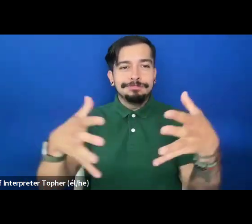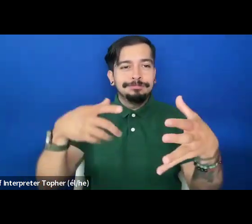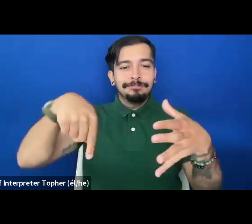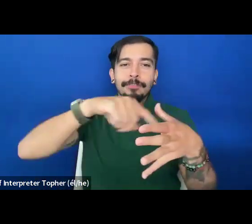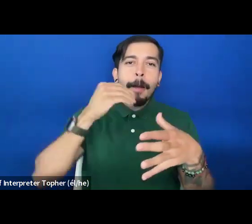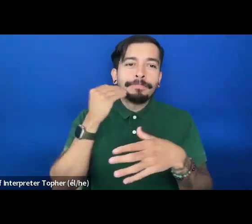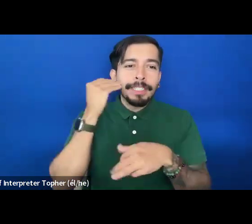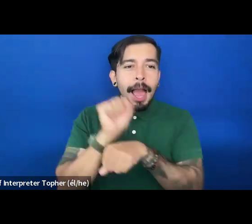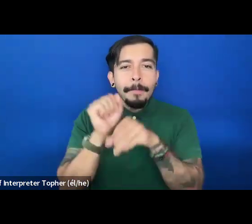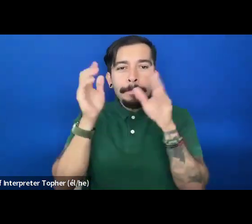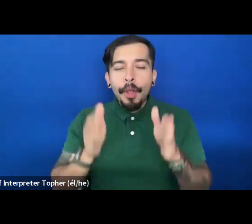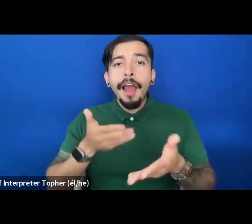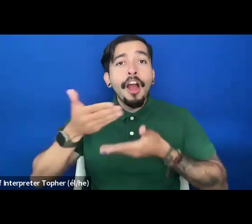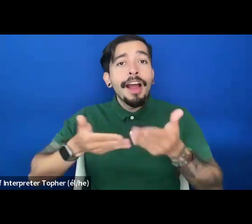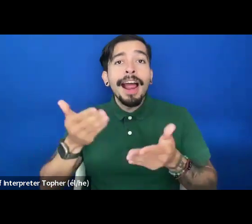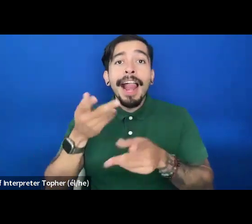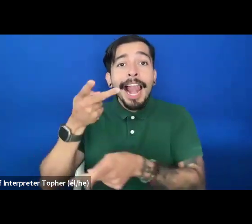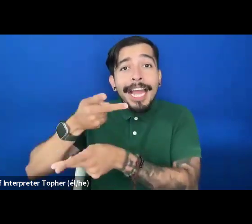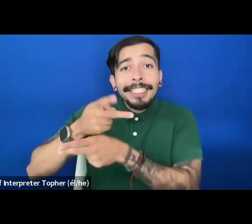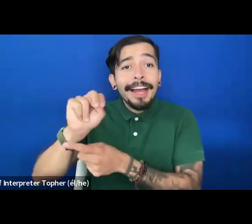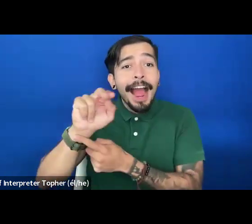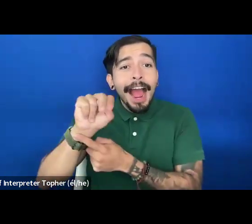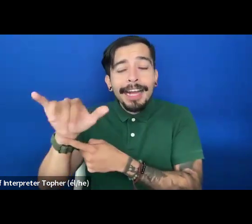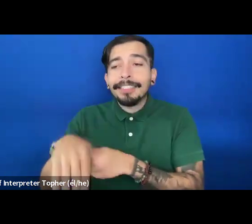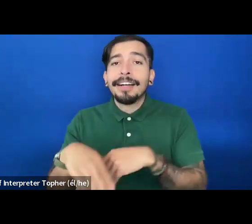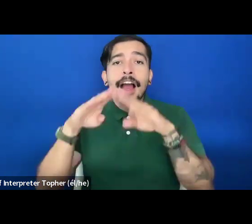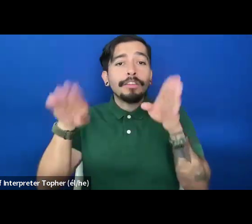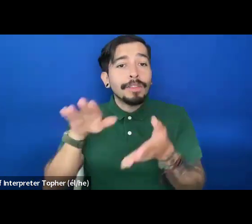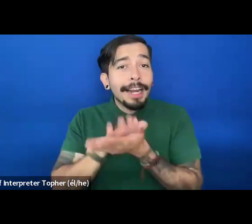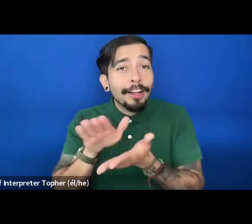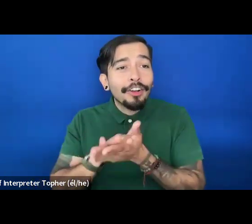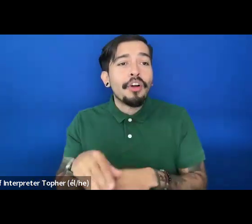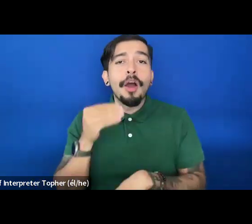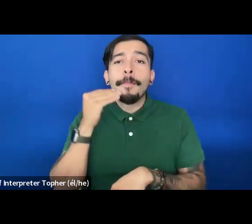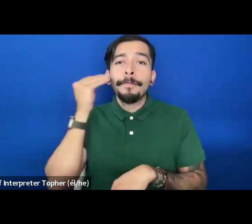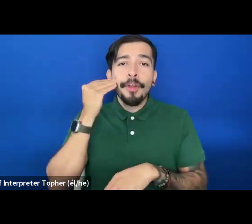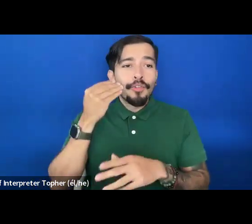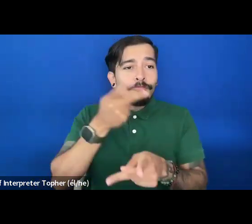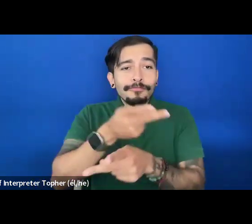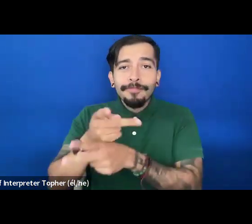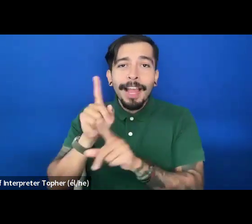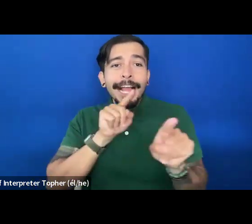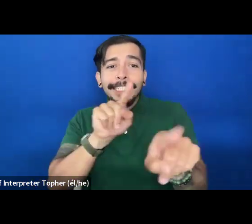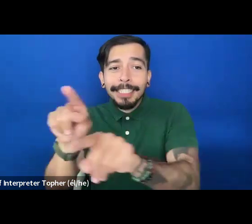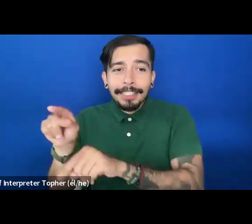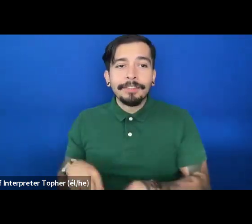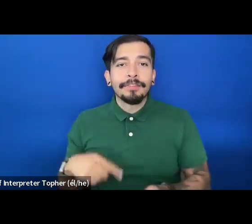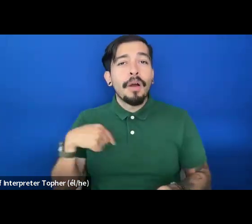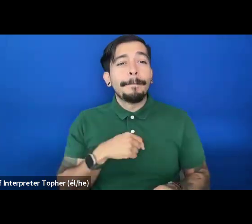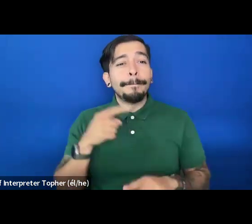Our mission is to build a just and care, caring economy where care work is valued, and those who provide it